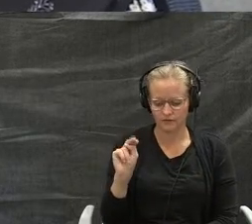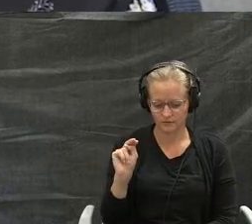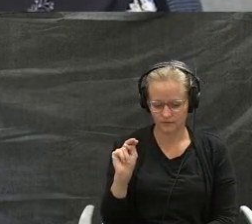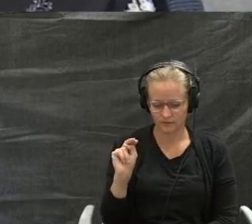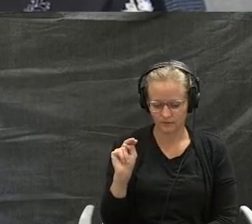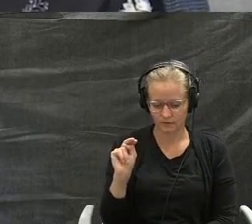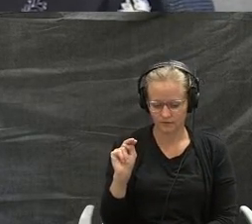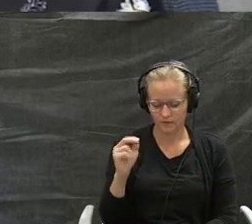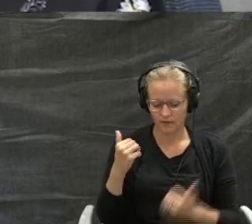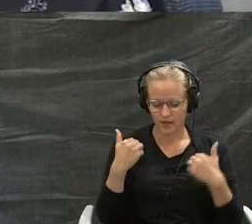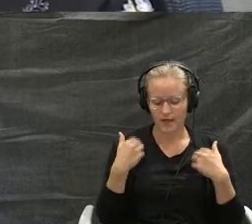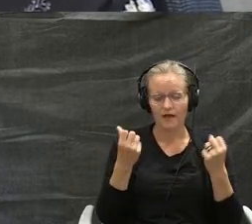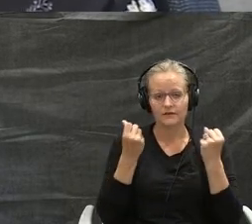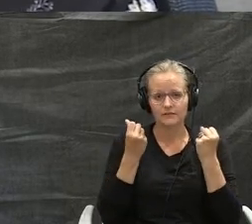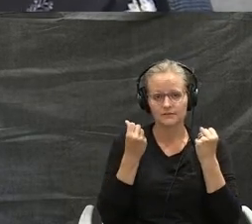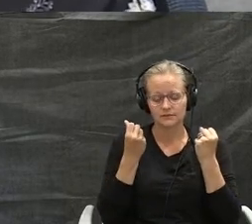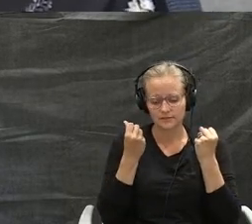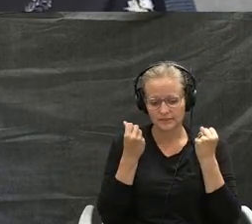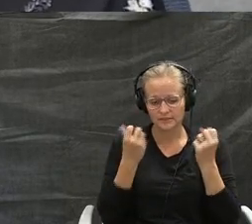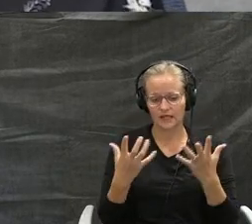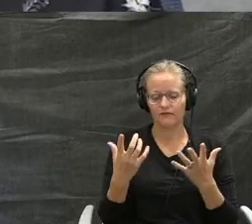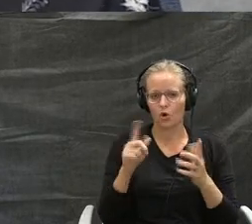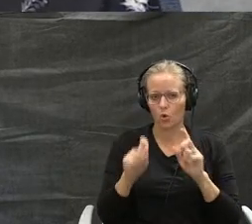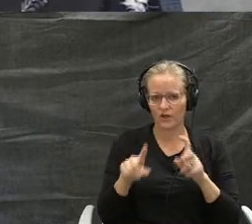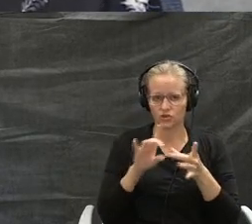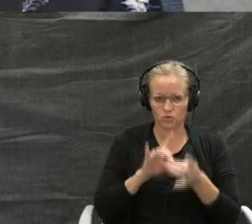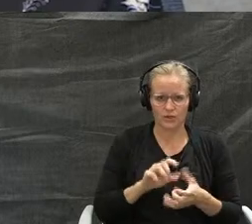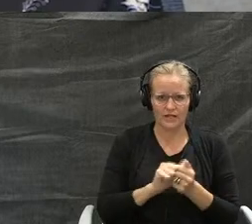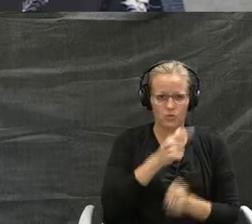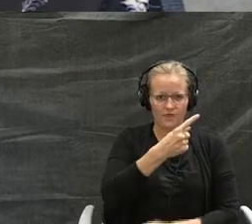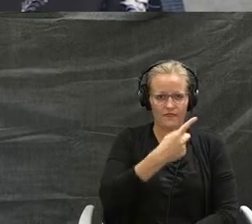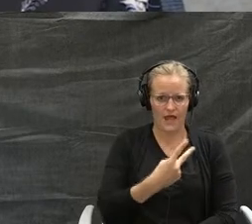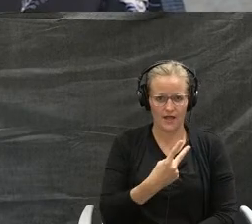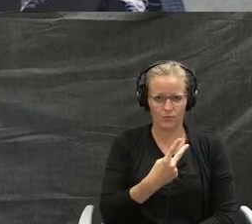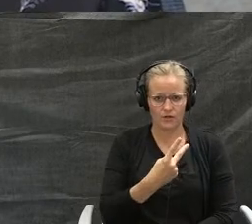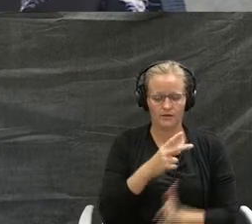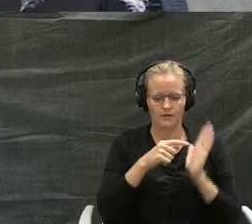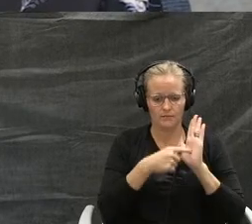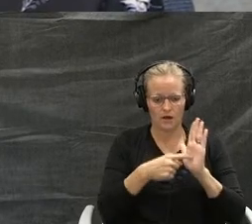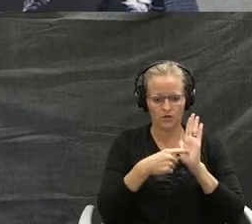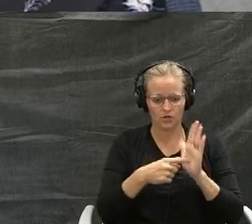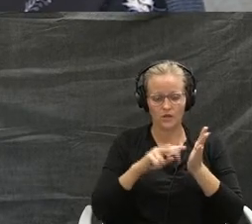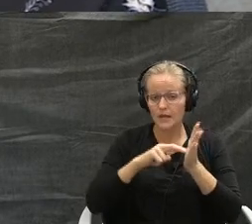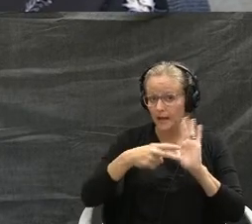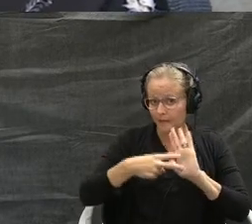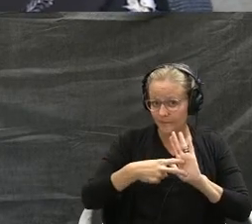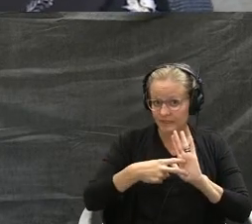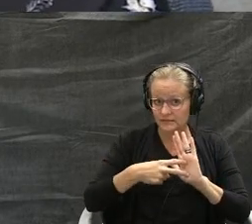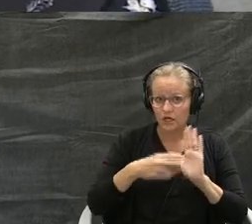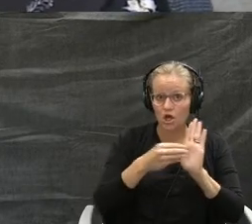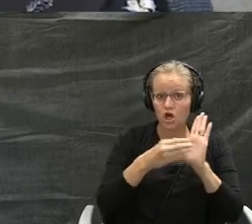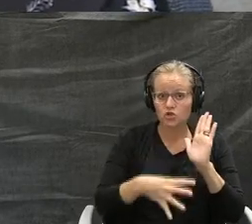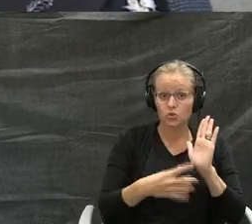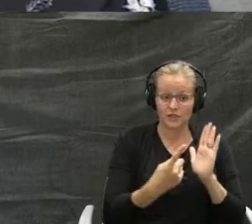models. It states that students will only be able to ask questions when they are live and in person in school.